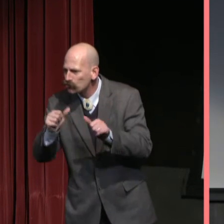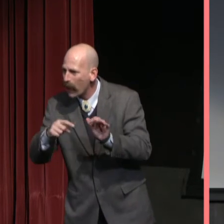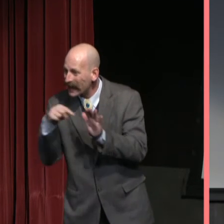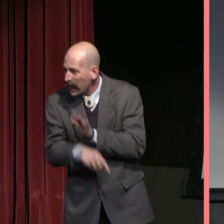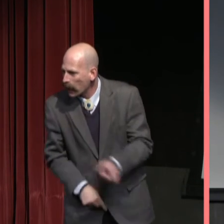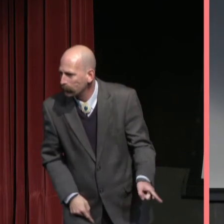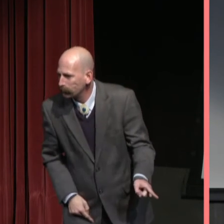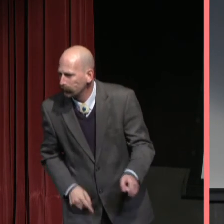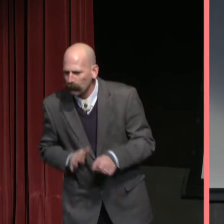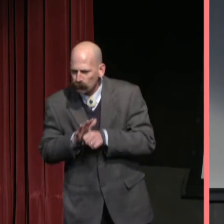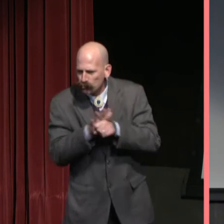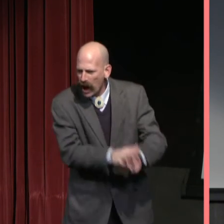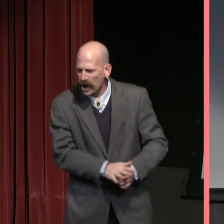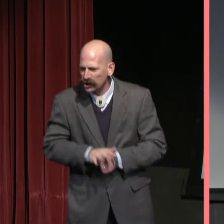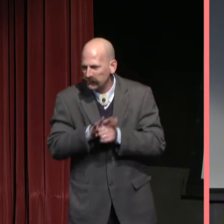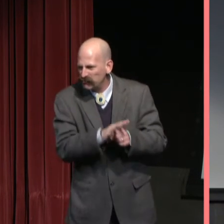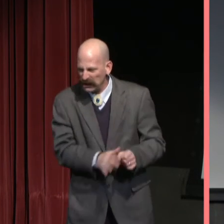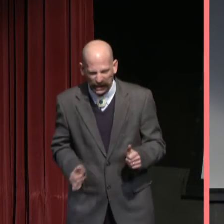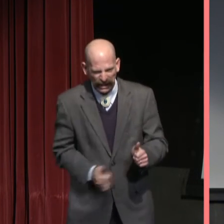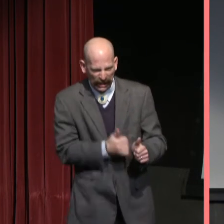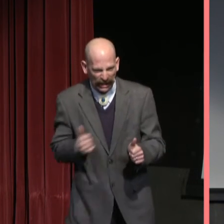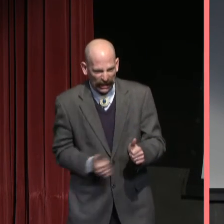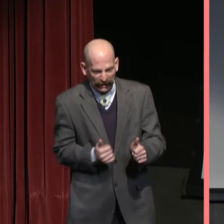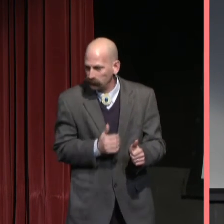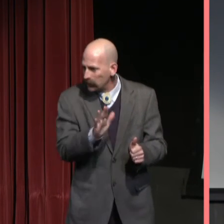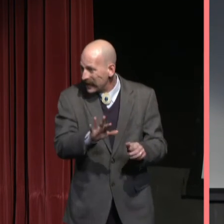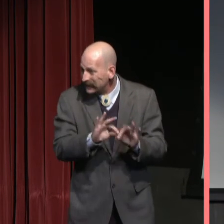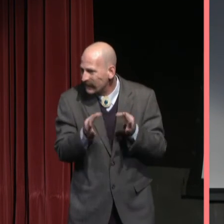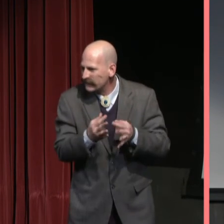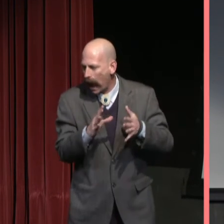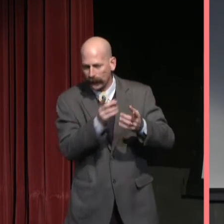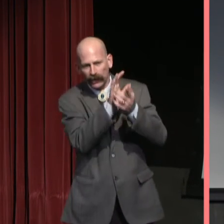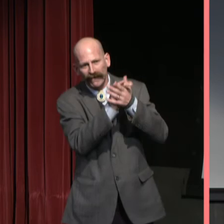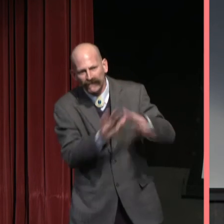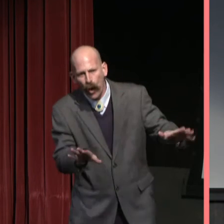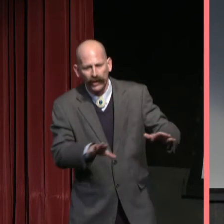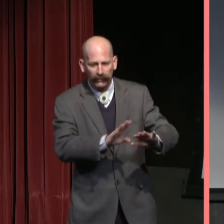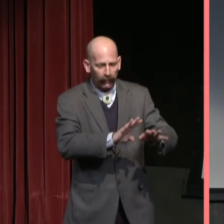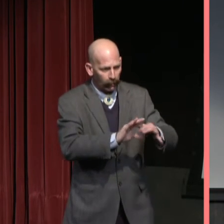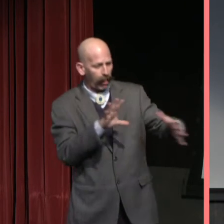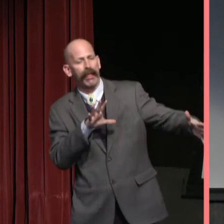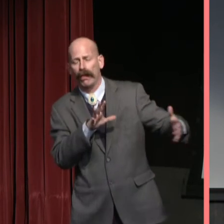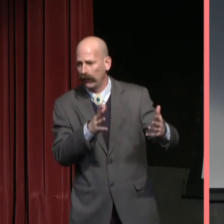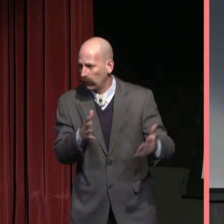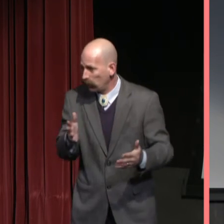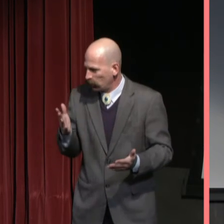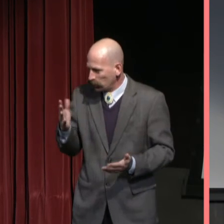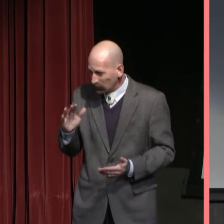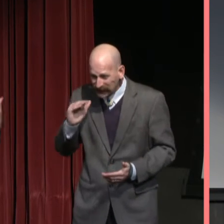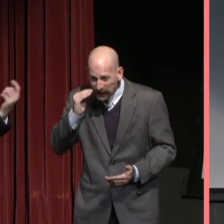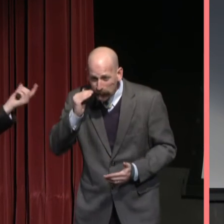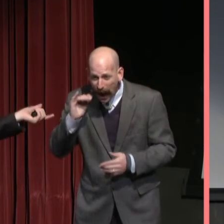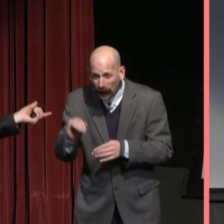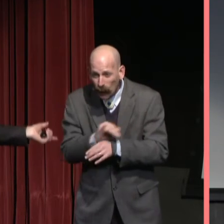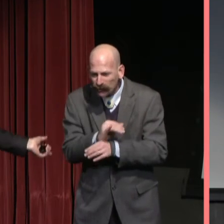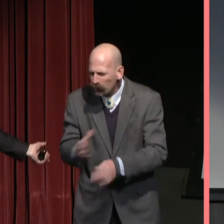They put pressure on him, he lost his family. So the tobacco industry is so powerful that they tried